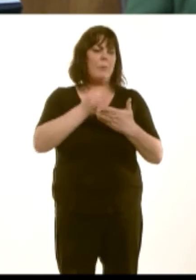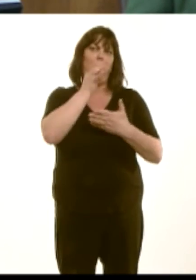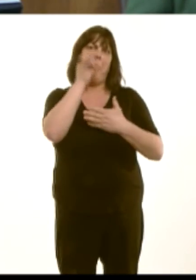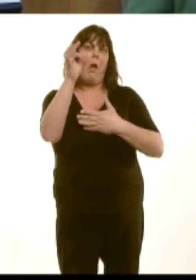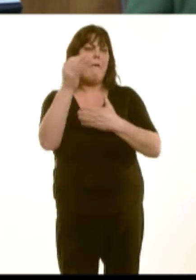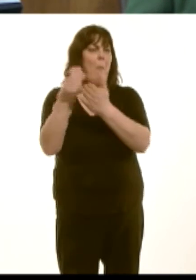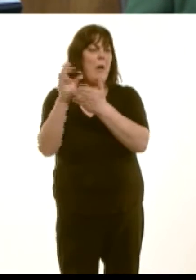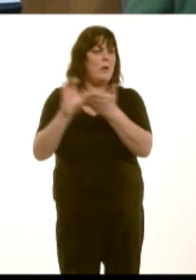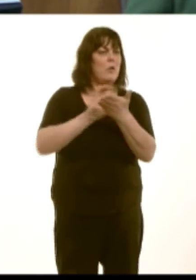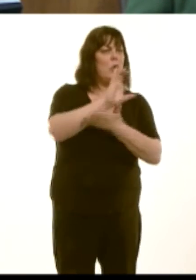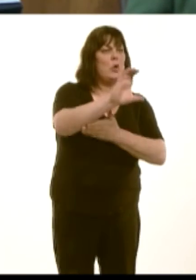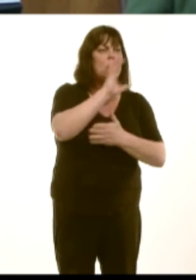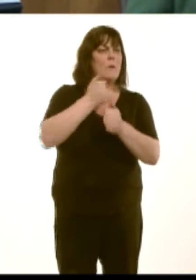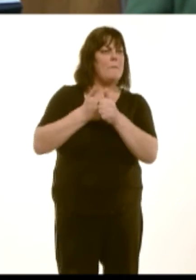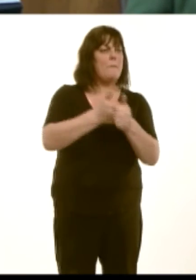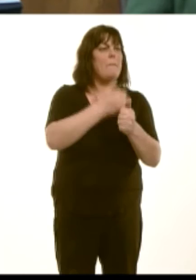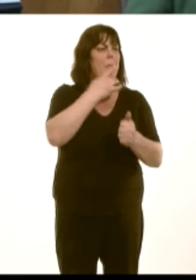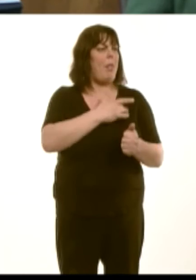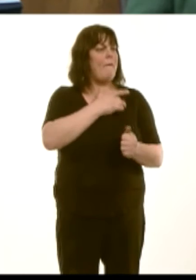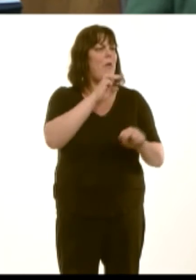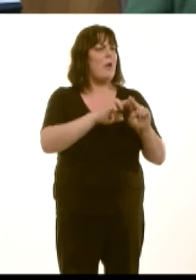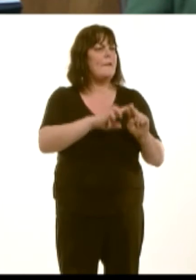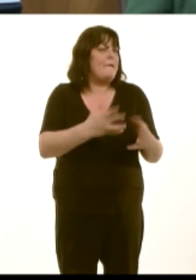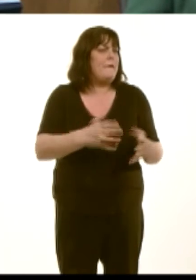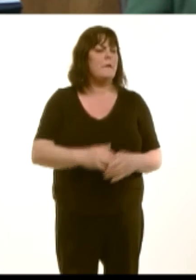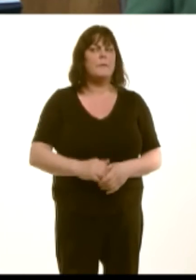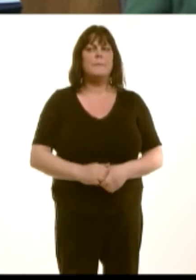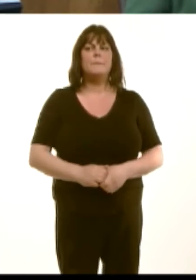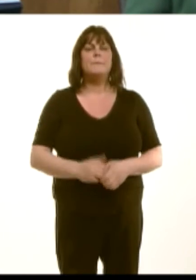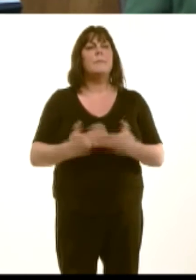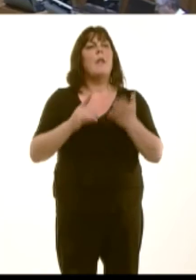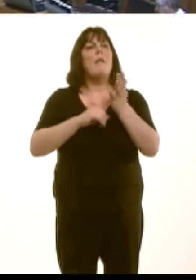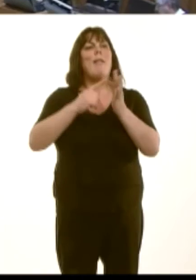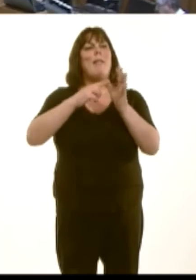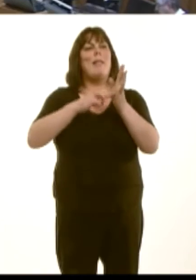Y Llywydd / The Presiding Officer: We now move to the leader of Plaid Cymru, Leanne Wood. Leanne Wood: Diolch, Lywydd.